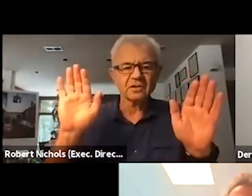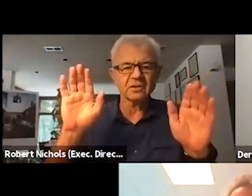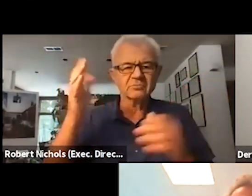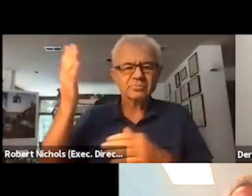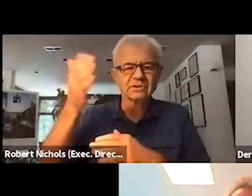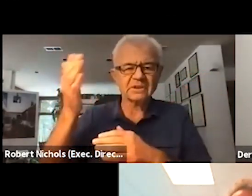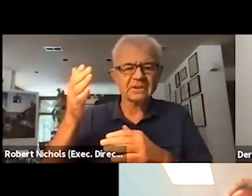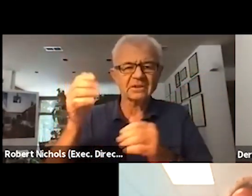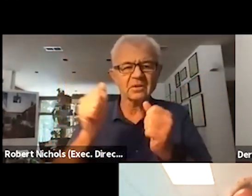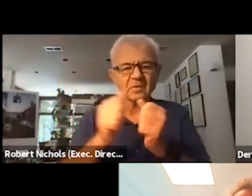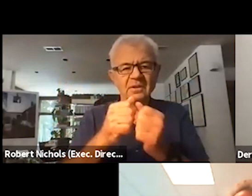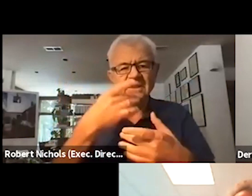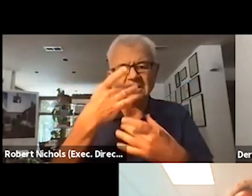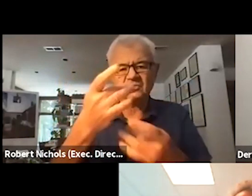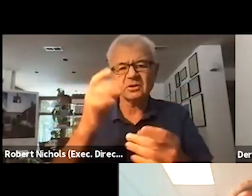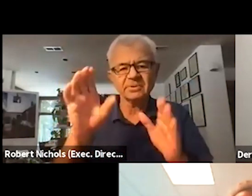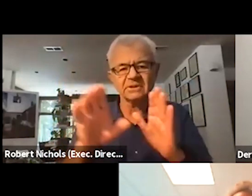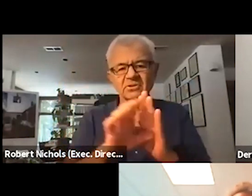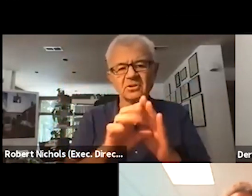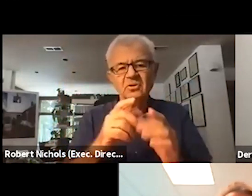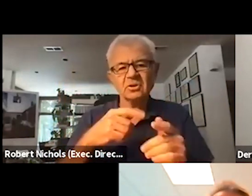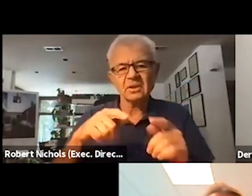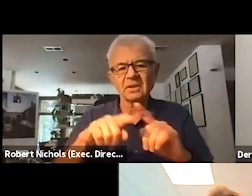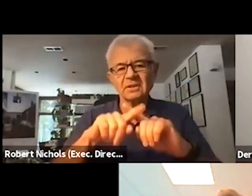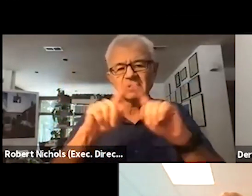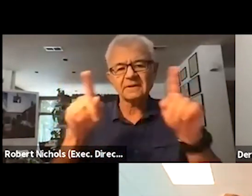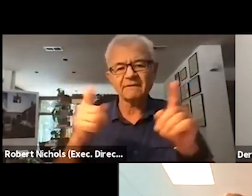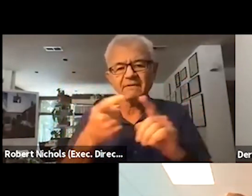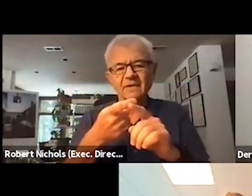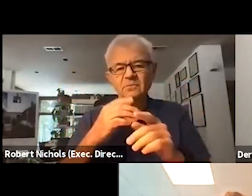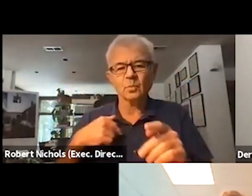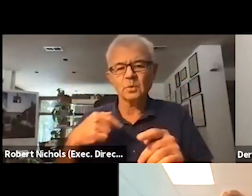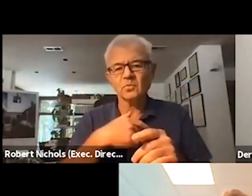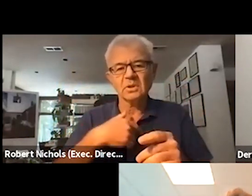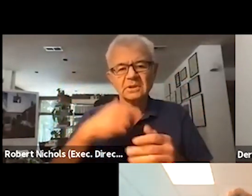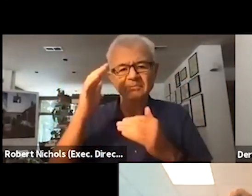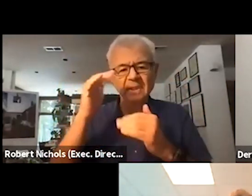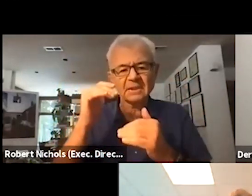Thank you all for your wonderful presentations. You've painted an interesting picture.